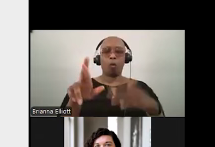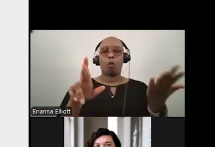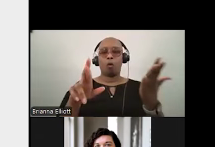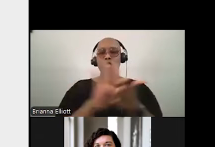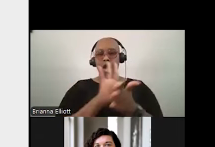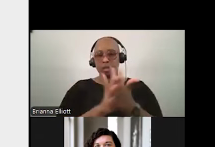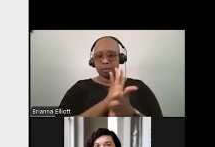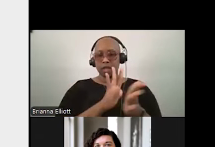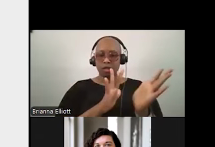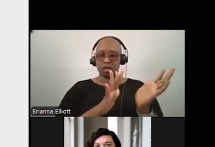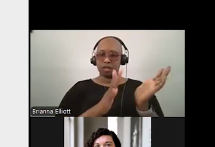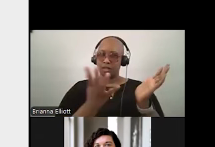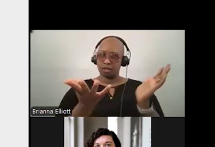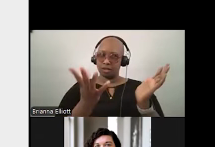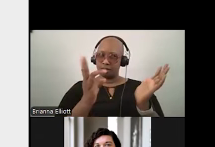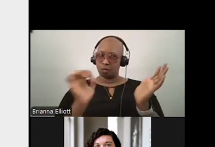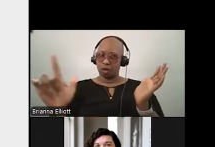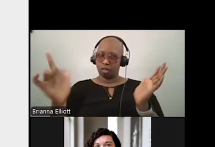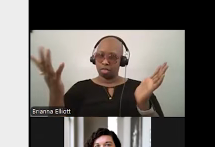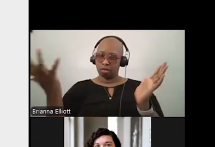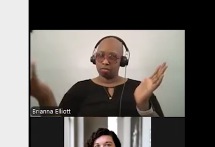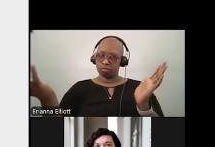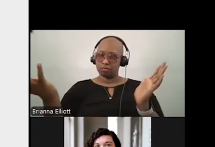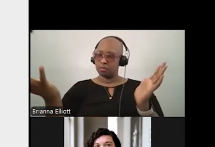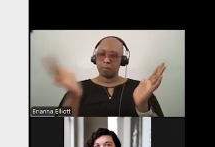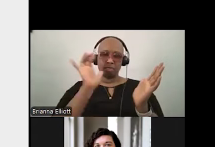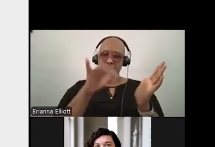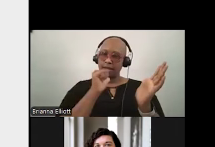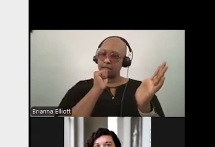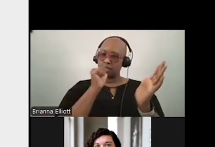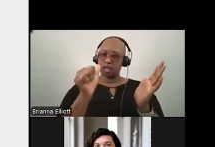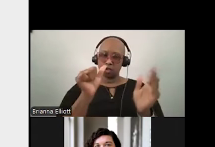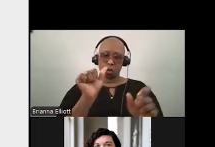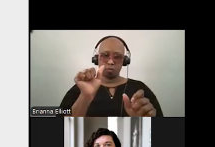that's not going to work for accessibility. It doesn't have context. It's not going to be